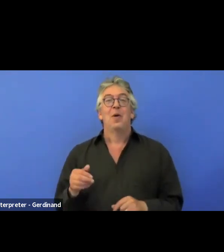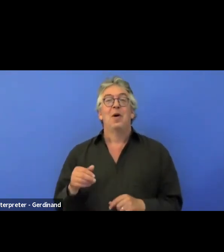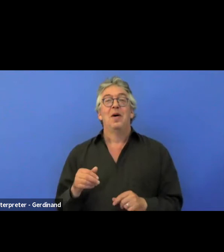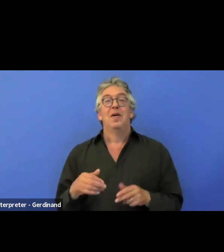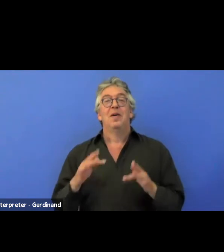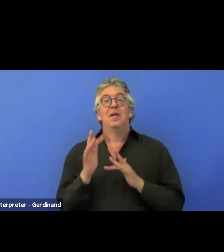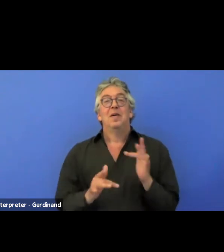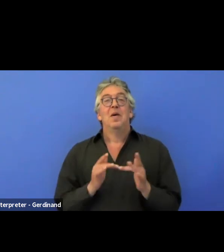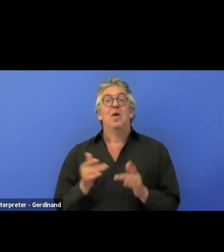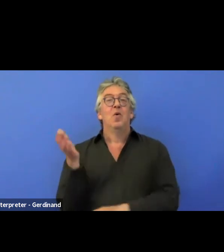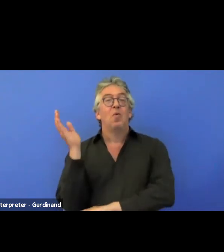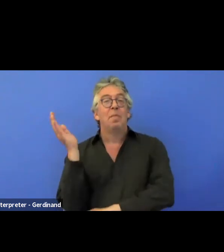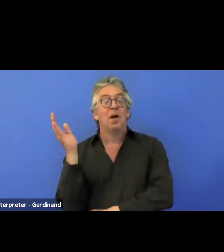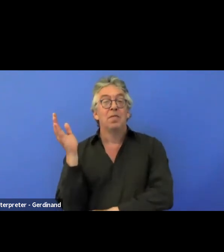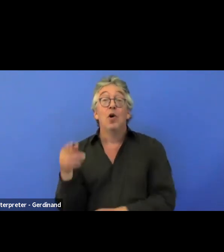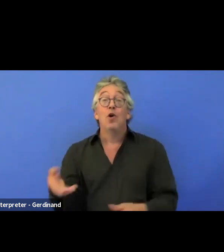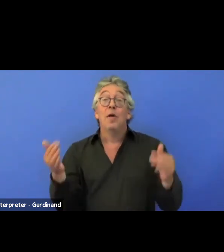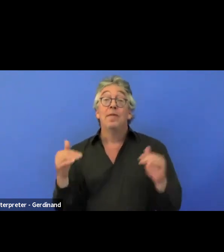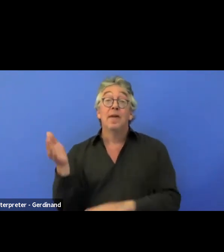Our next speaker is Alejandro Moledo.